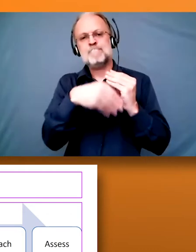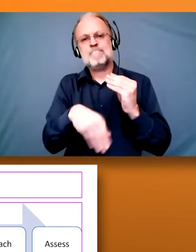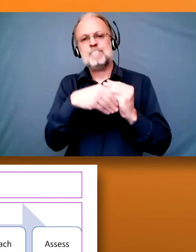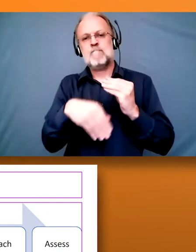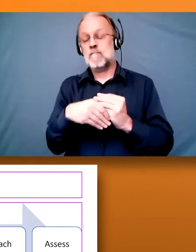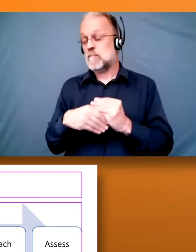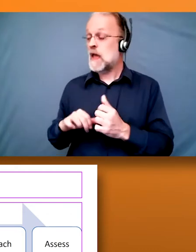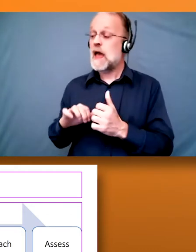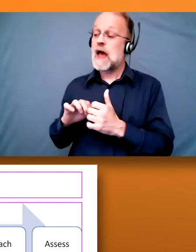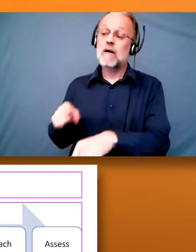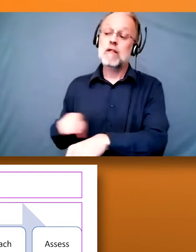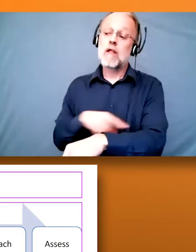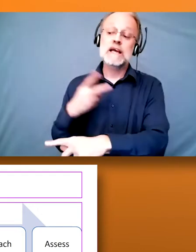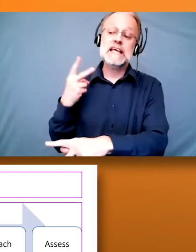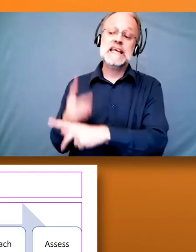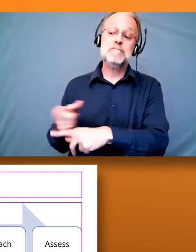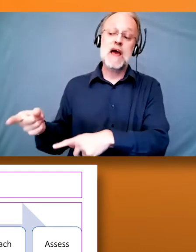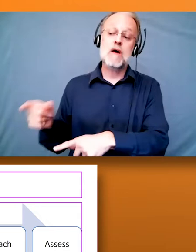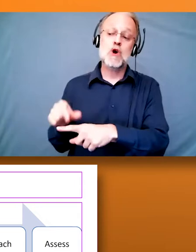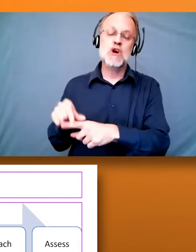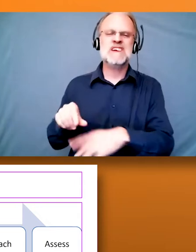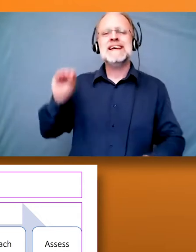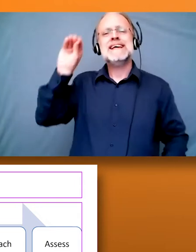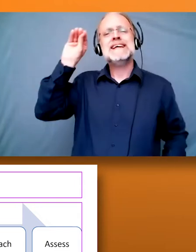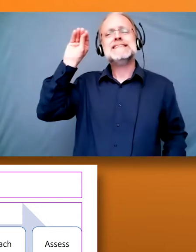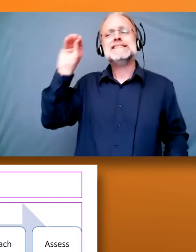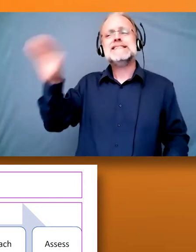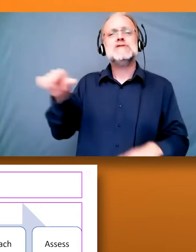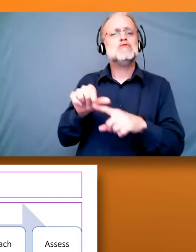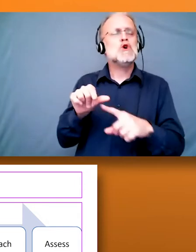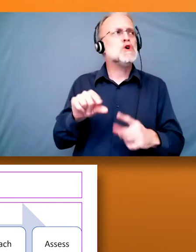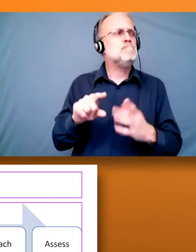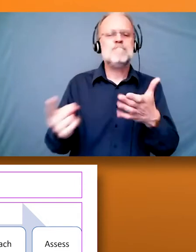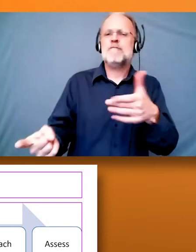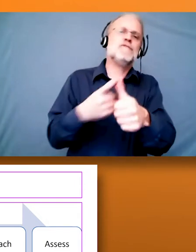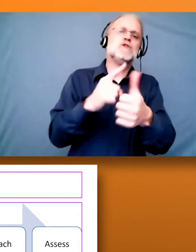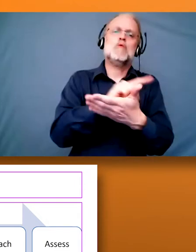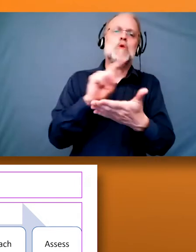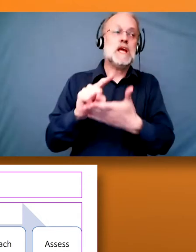One thing that's interesting is, you know, how long do they keep those words? So if you teach a word in the first week